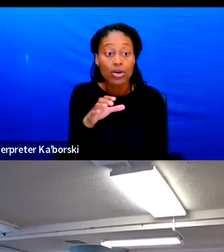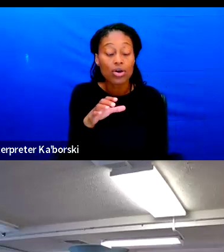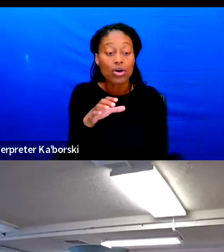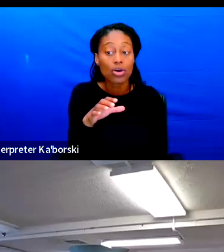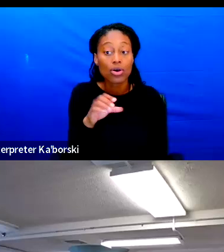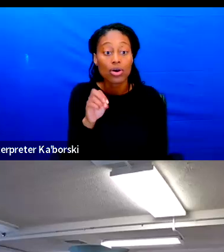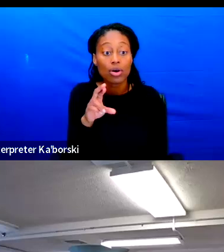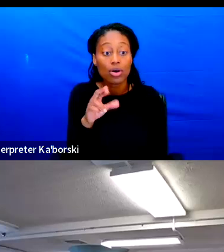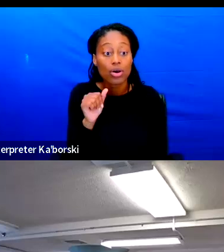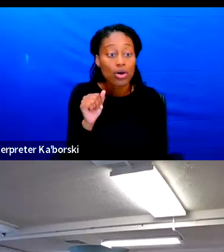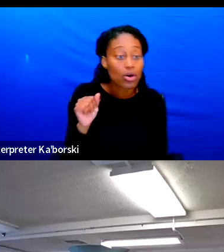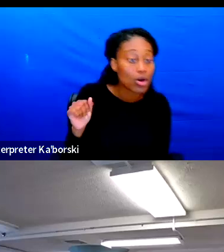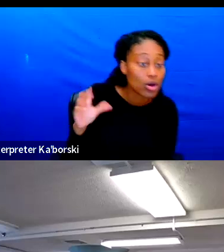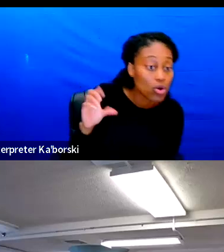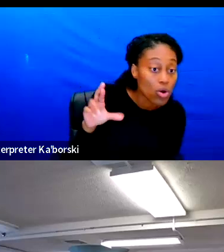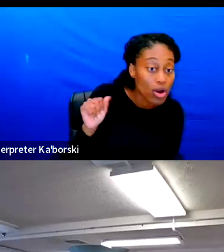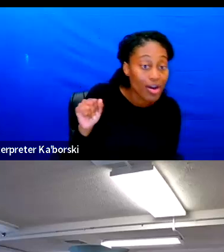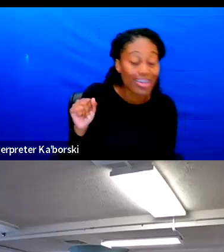Kyle Kleist: Corna or Cora Cora? Sorry.